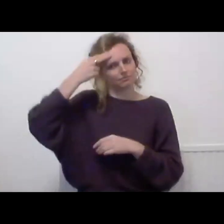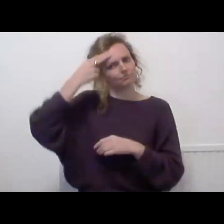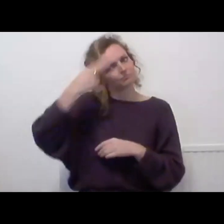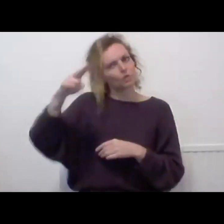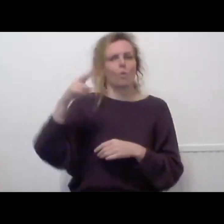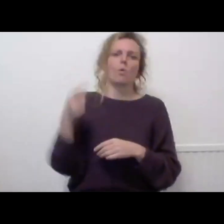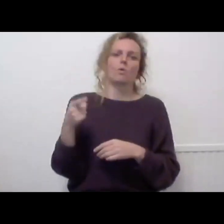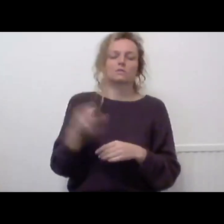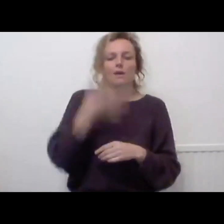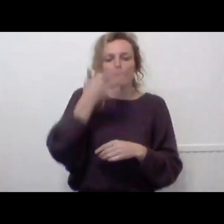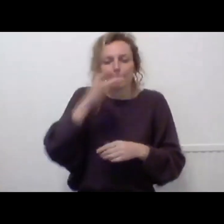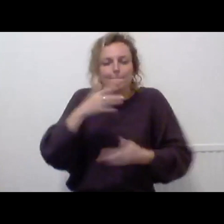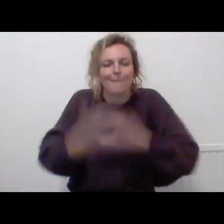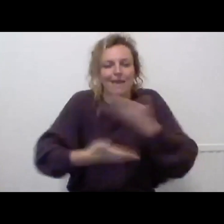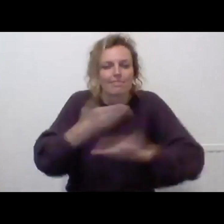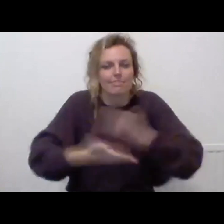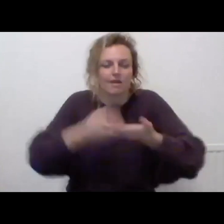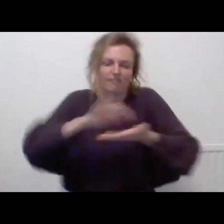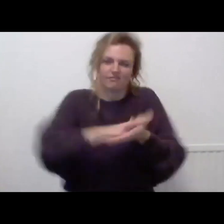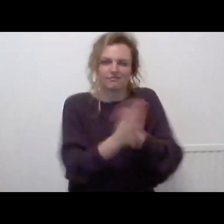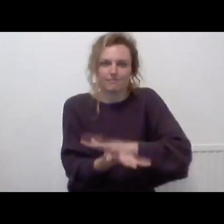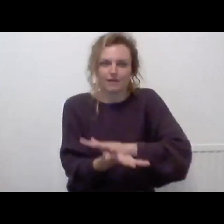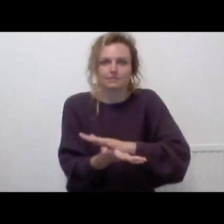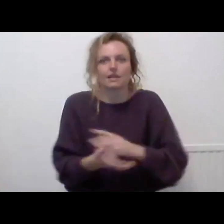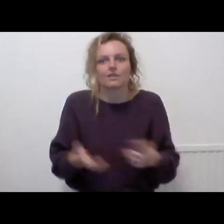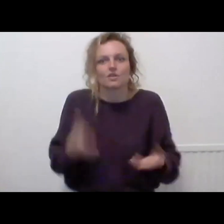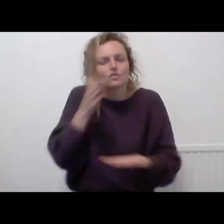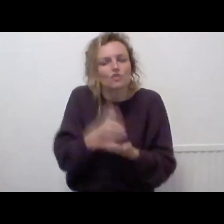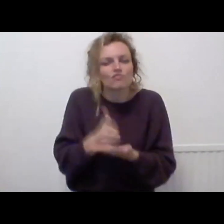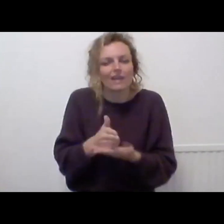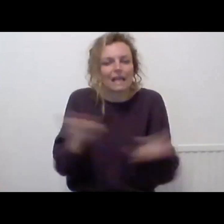what I'm going to talk about is what are myths and try and answer some of the questions that we